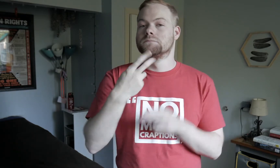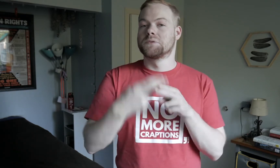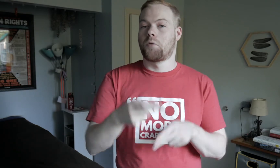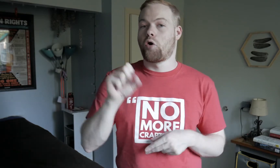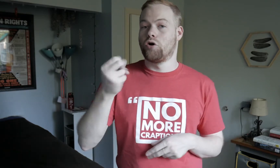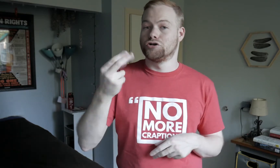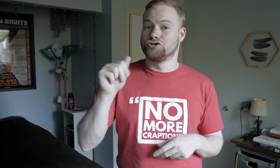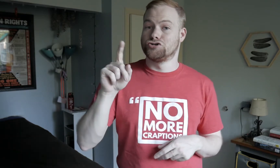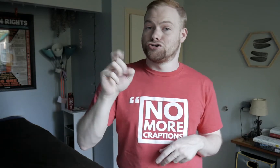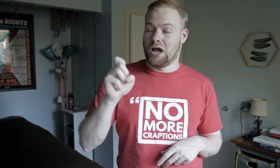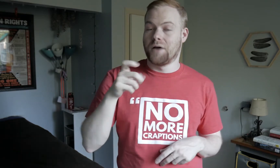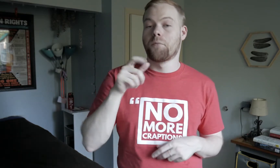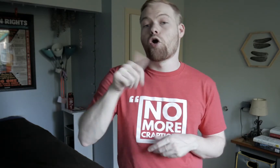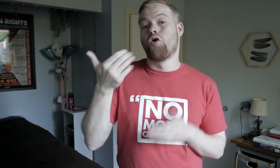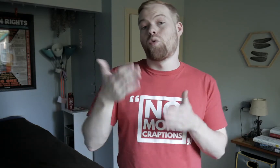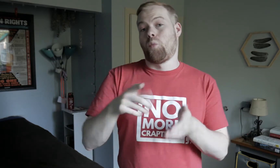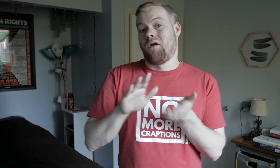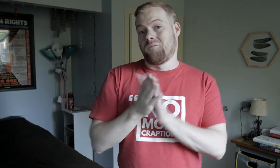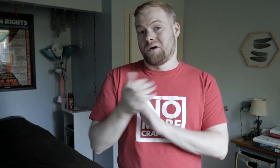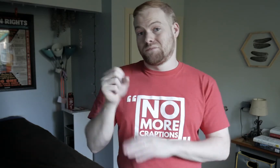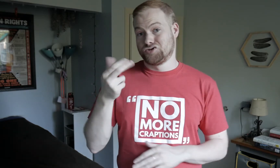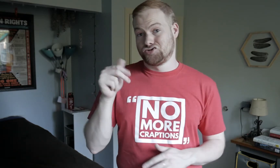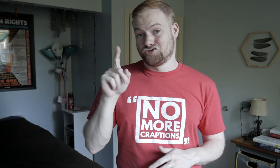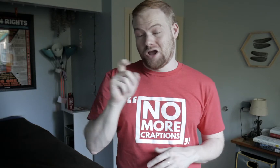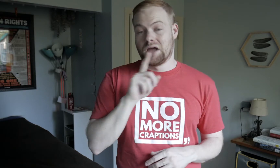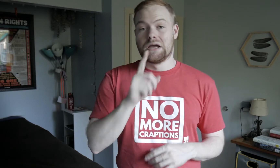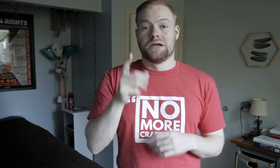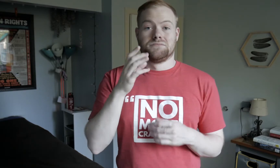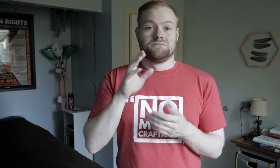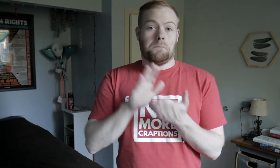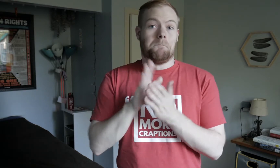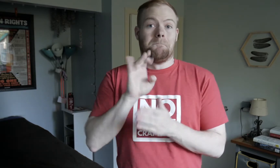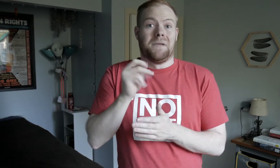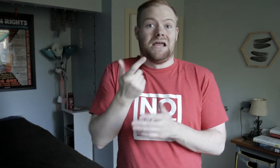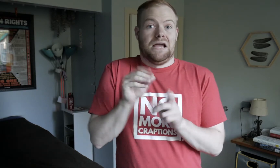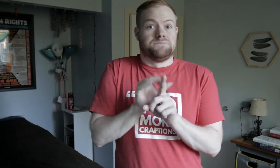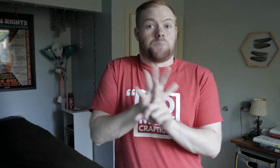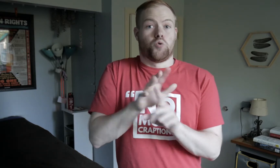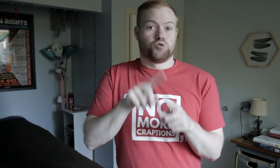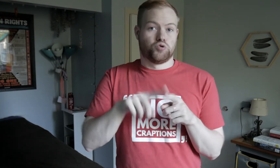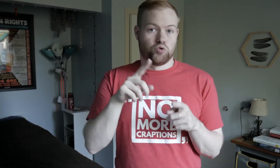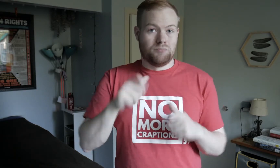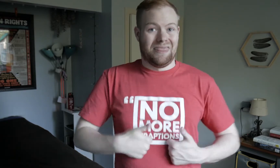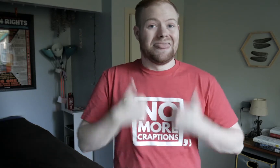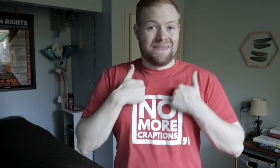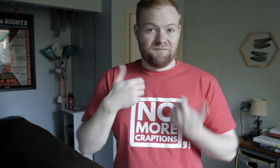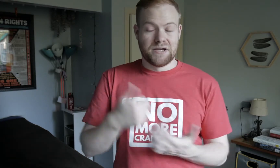called a Shade. Another way of becoming a Shade is being exposed to the living.